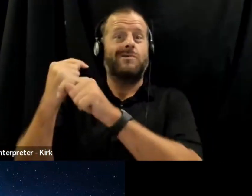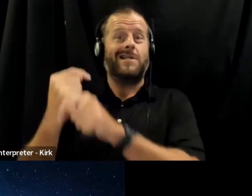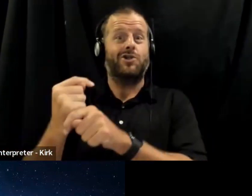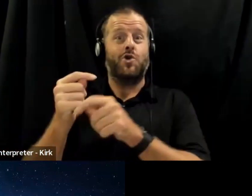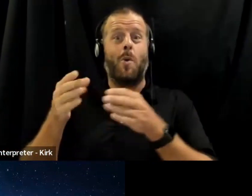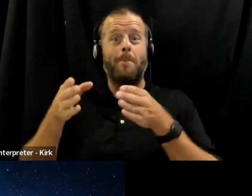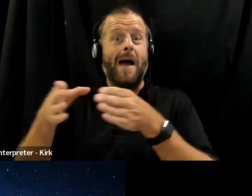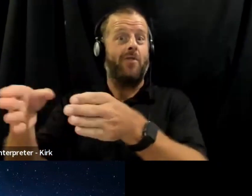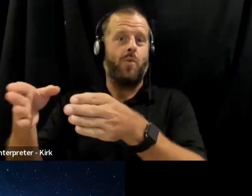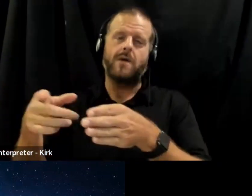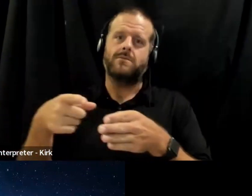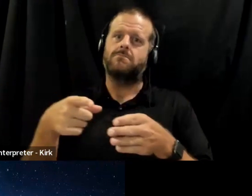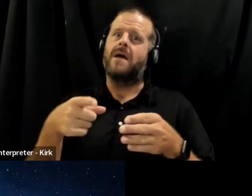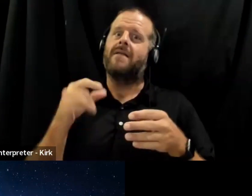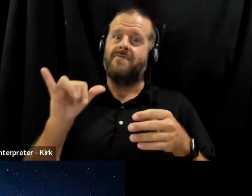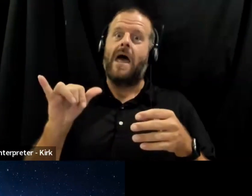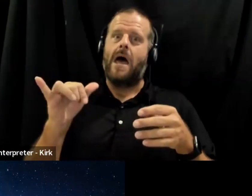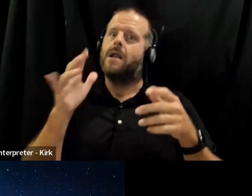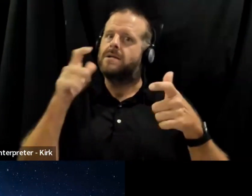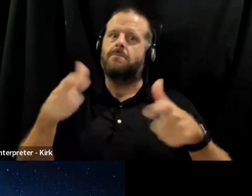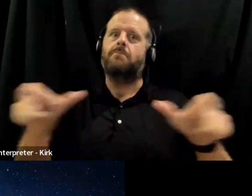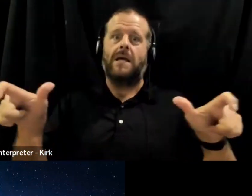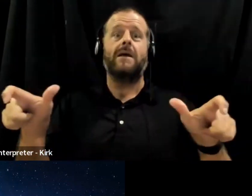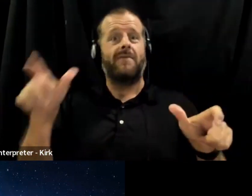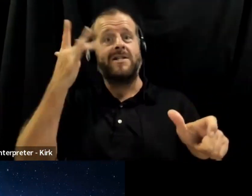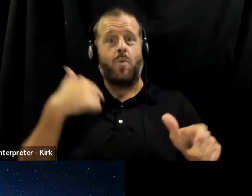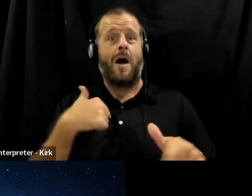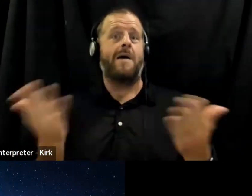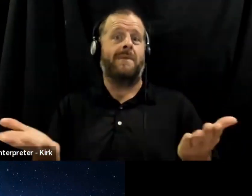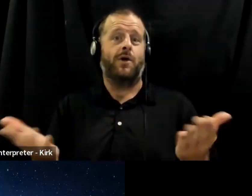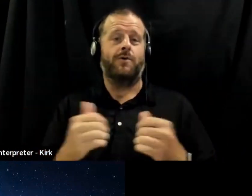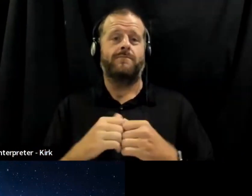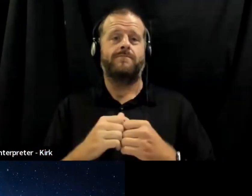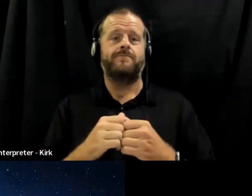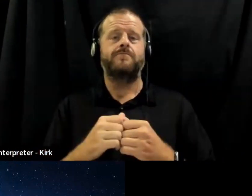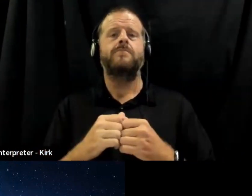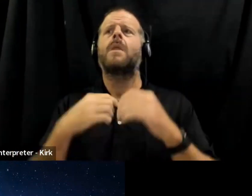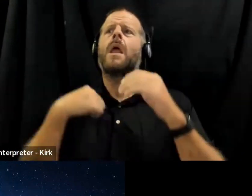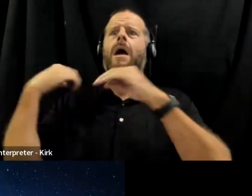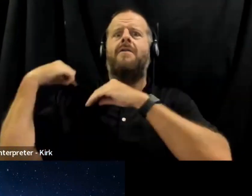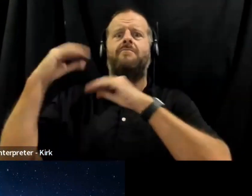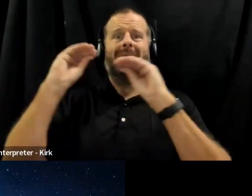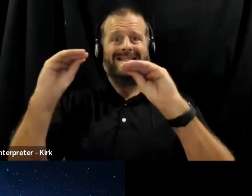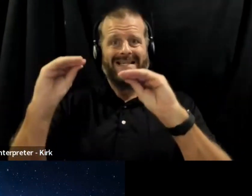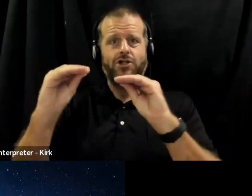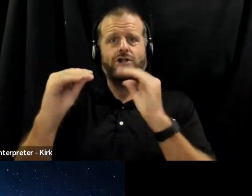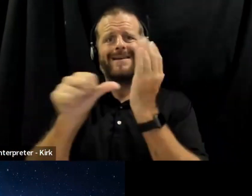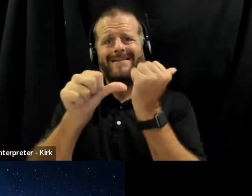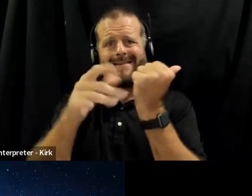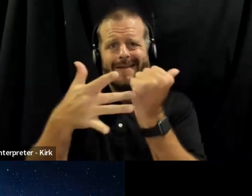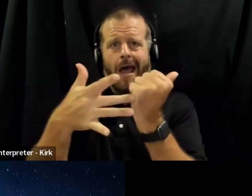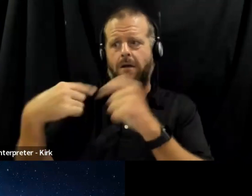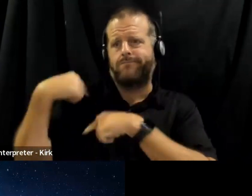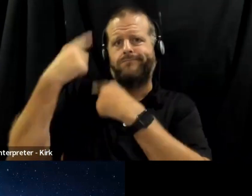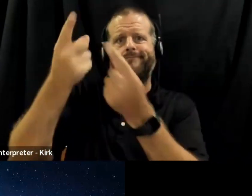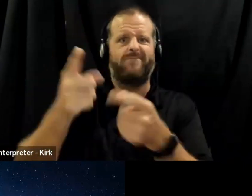That's why I'm here today. So I've been teaching assistive tech and working in assistive tech for a pretty long time now,